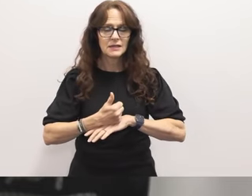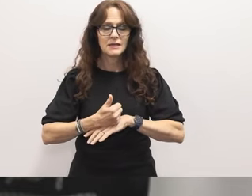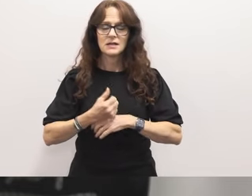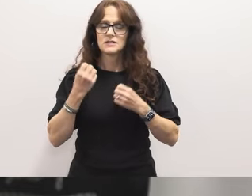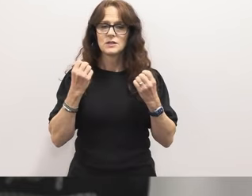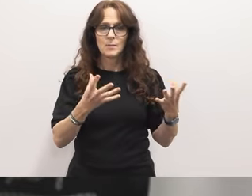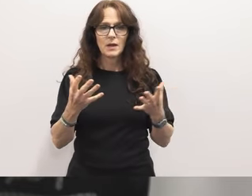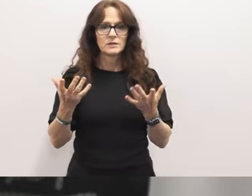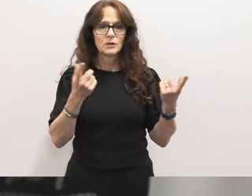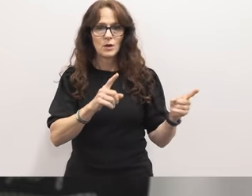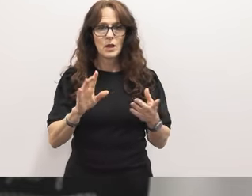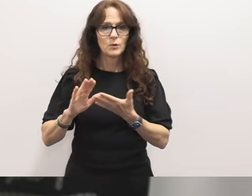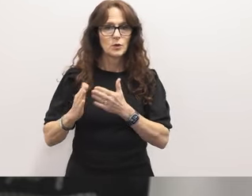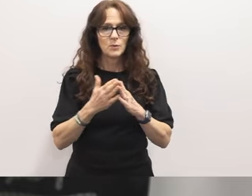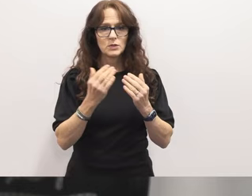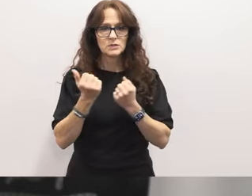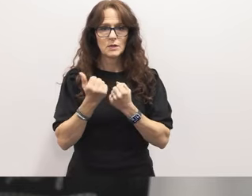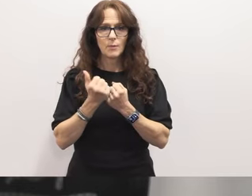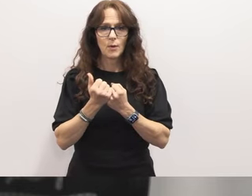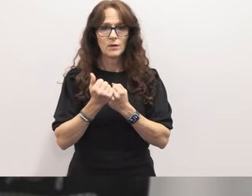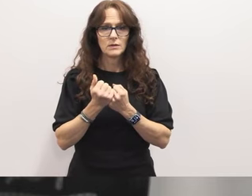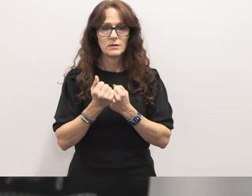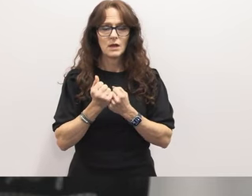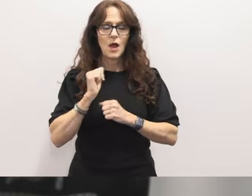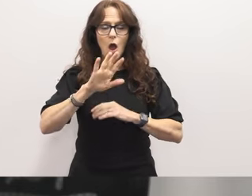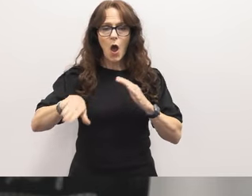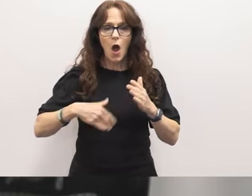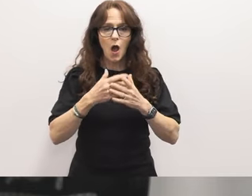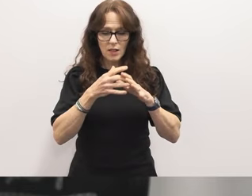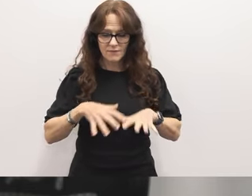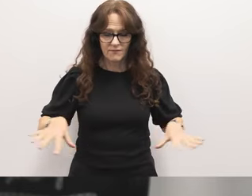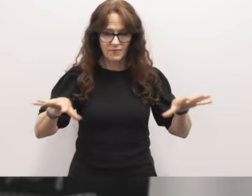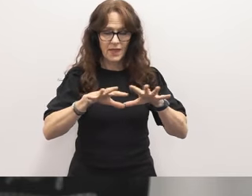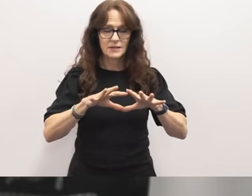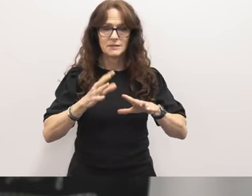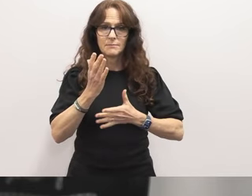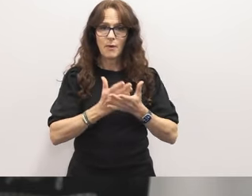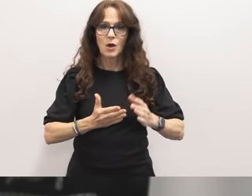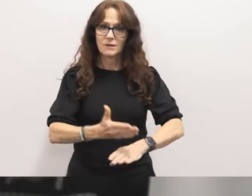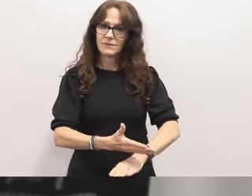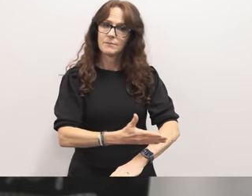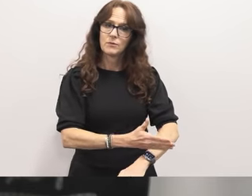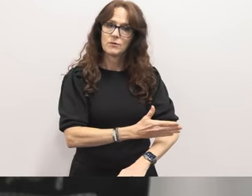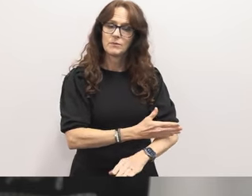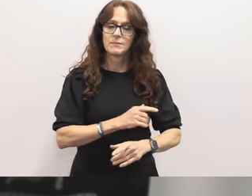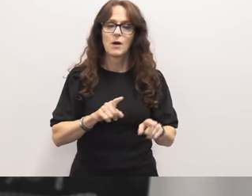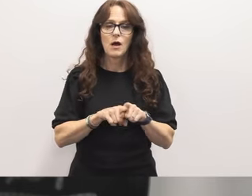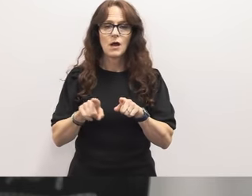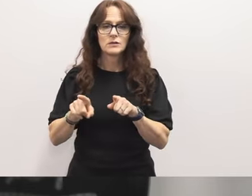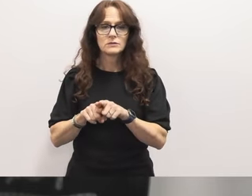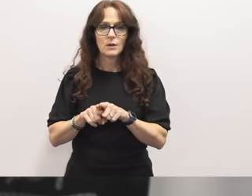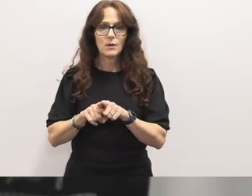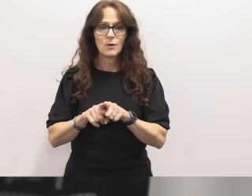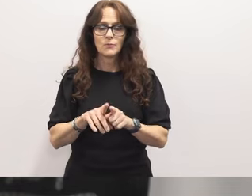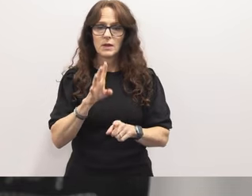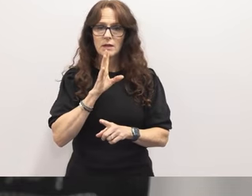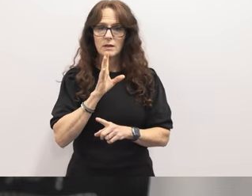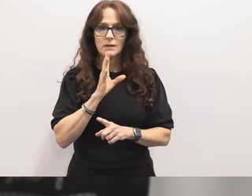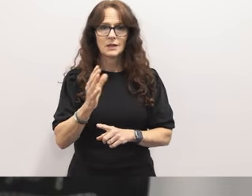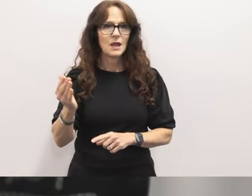all of that is part of this process of improvement. We also have been talking and knowing the difference